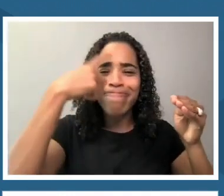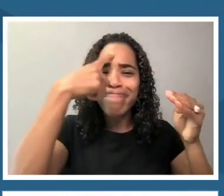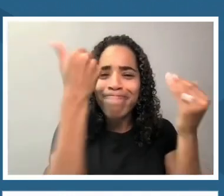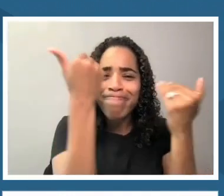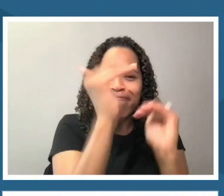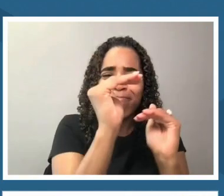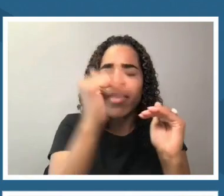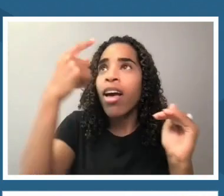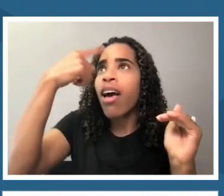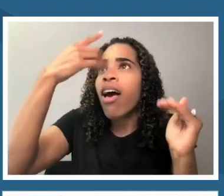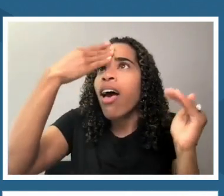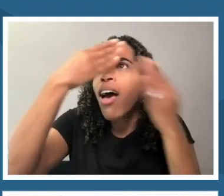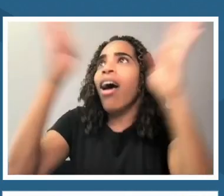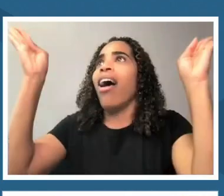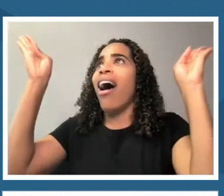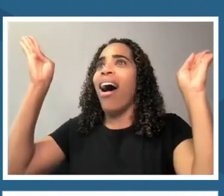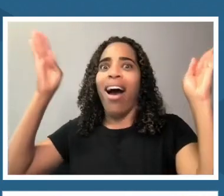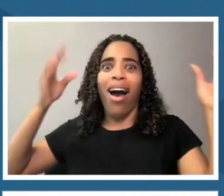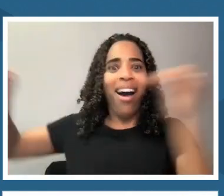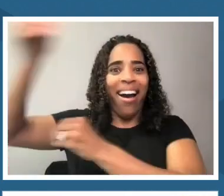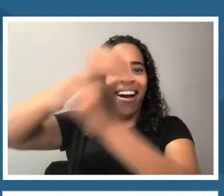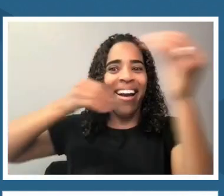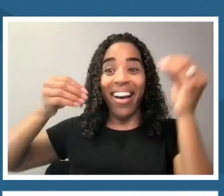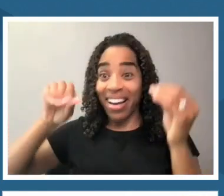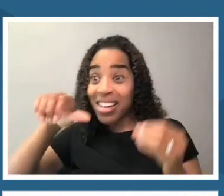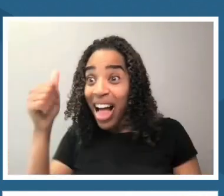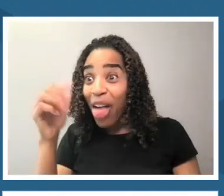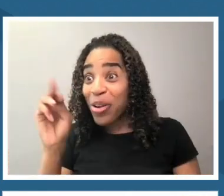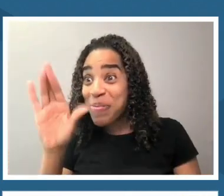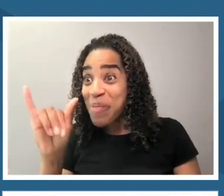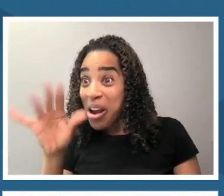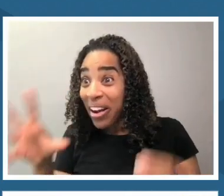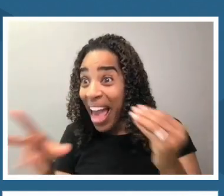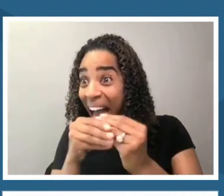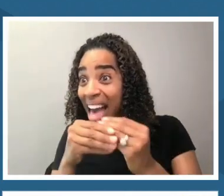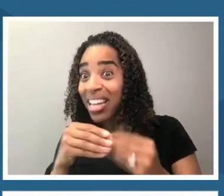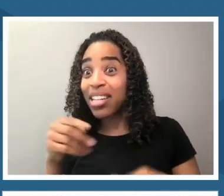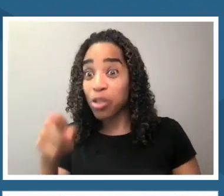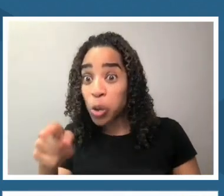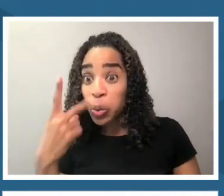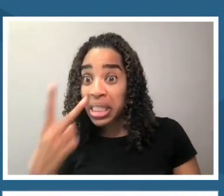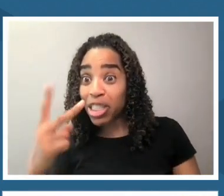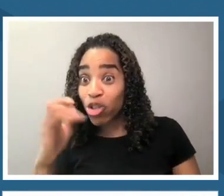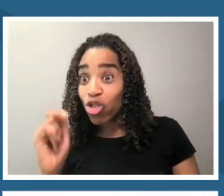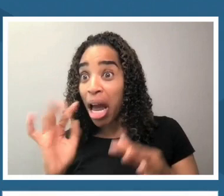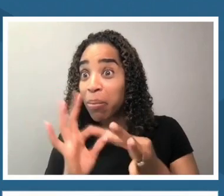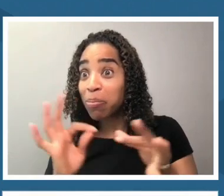um mary any other thoughts here things you're seeing bubbling up in the chat